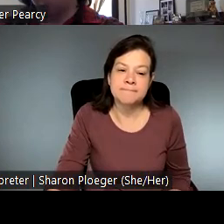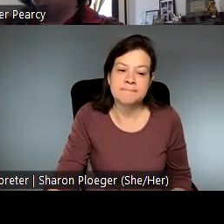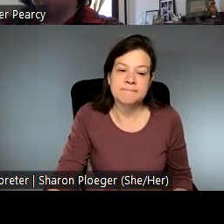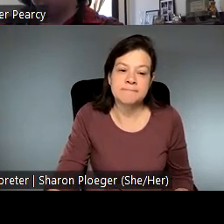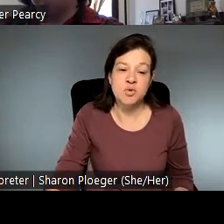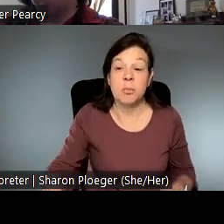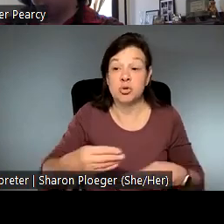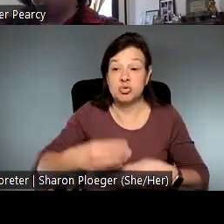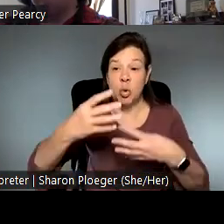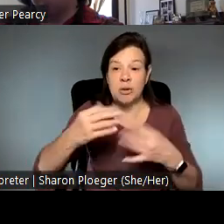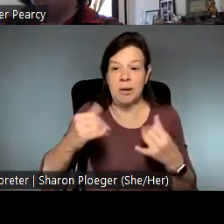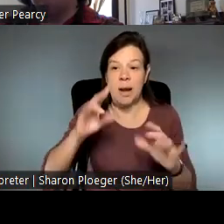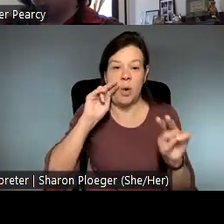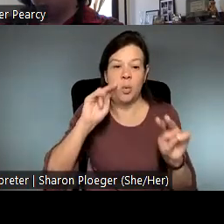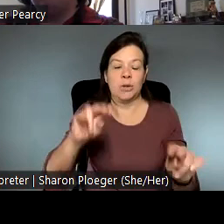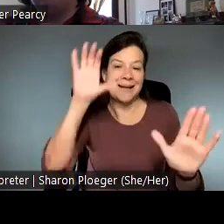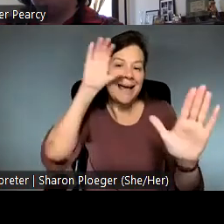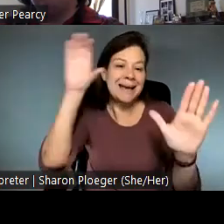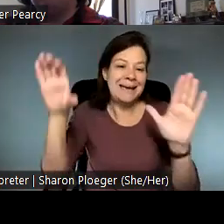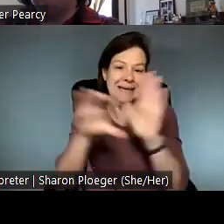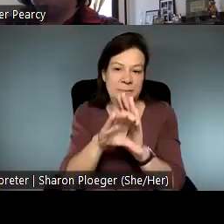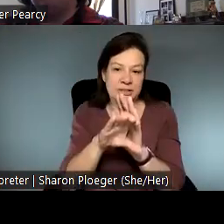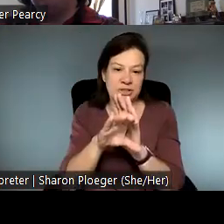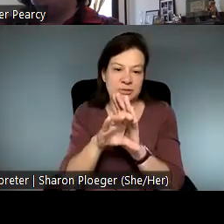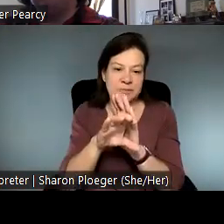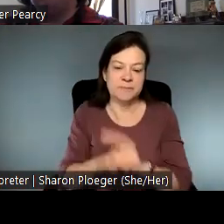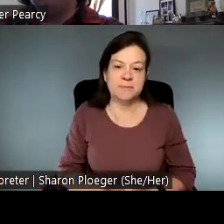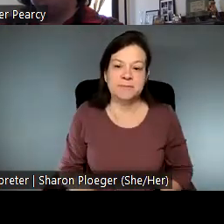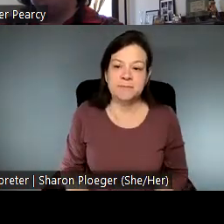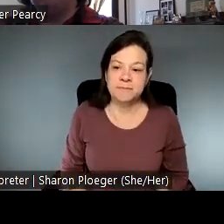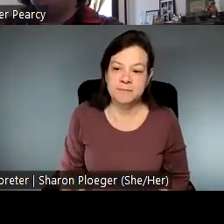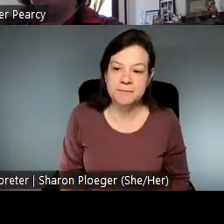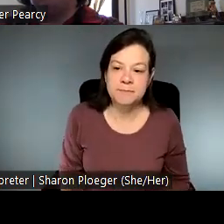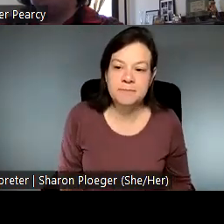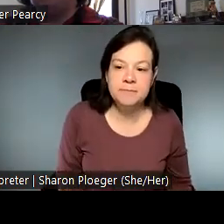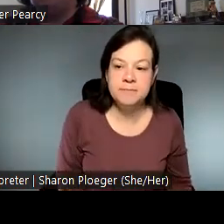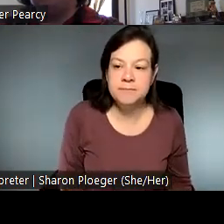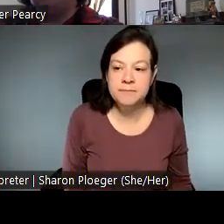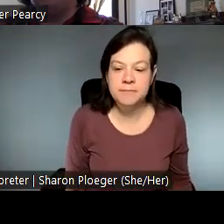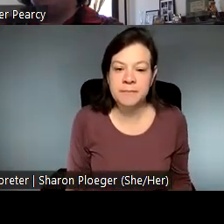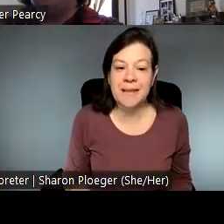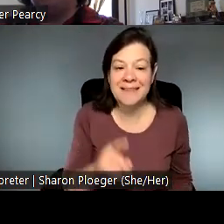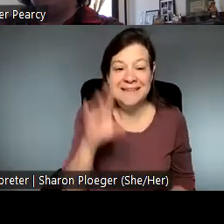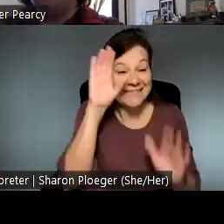at an image of, oh, hang on. Now we're looking at an image. It is an image of the Kennedy Center